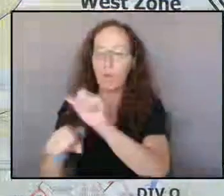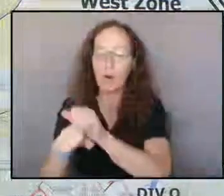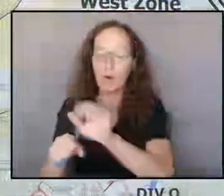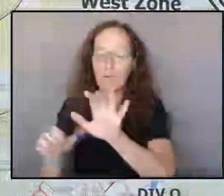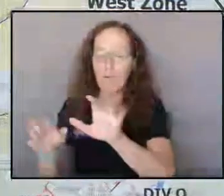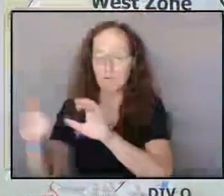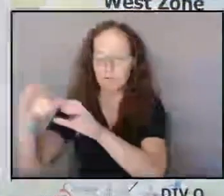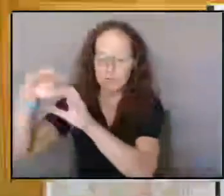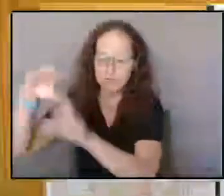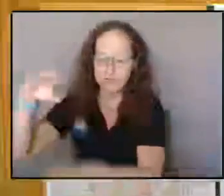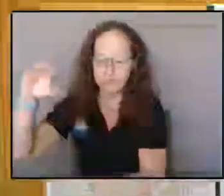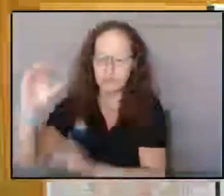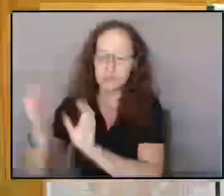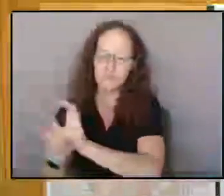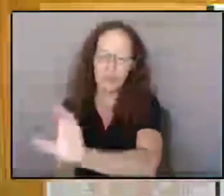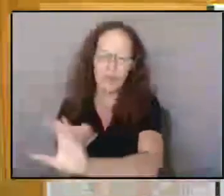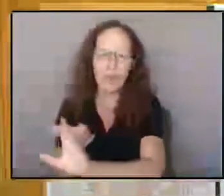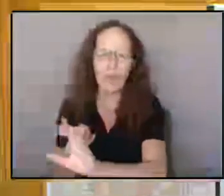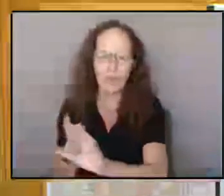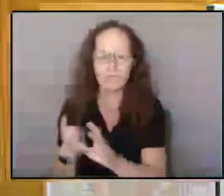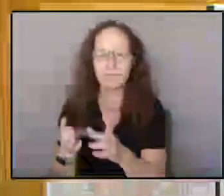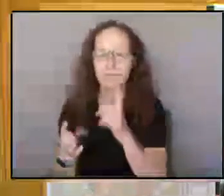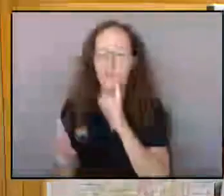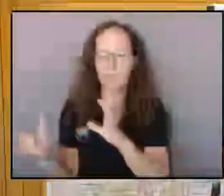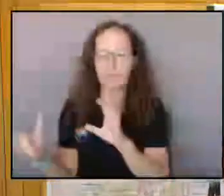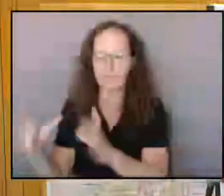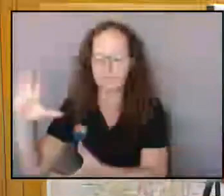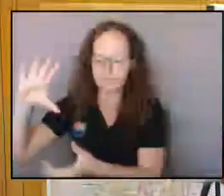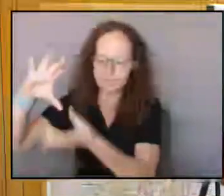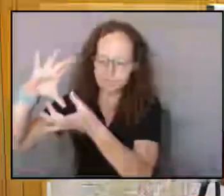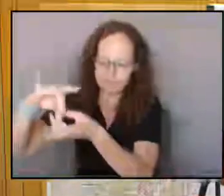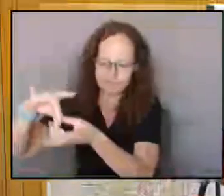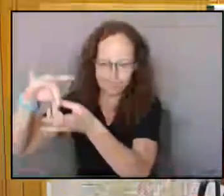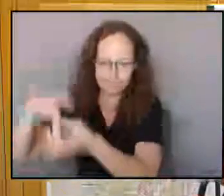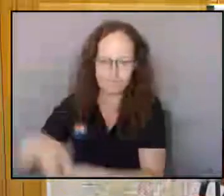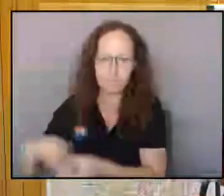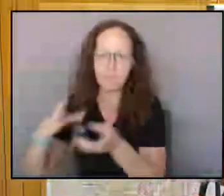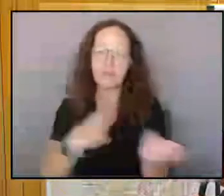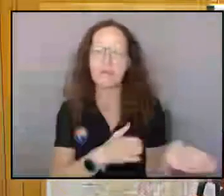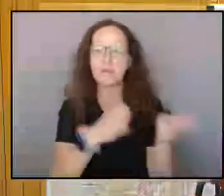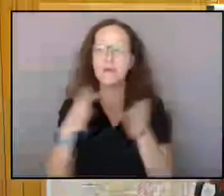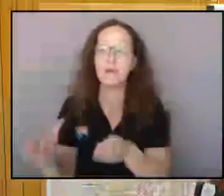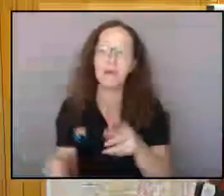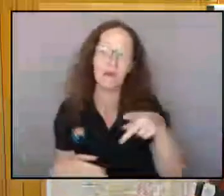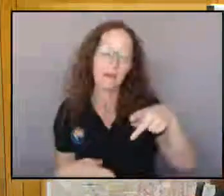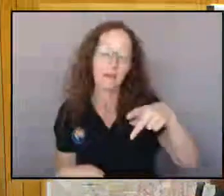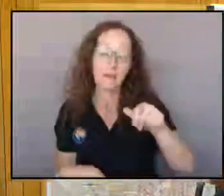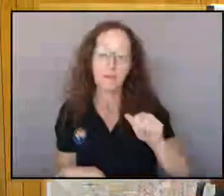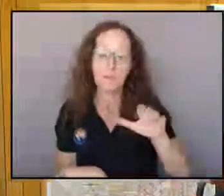SOMETHING NEW -- WELL, MAYBE NOT NEW, BUT THE FIRST TIME I HAVE SHOWN IT.